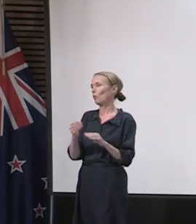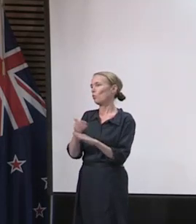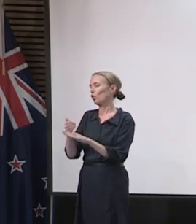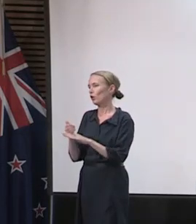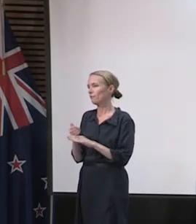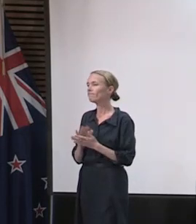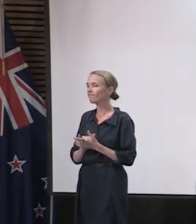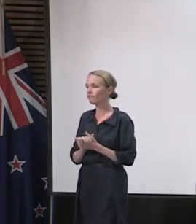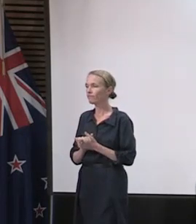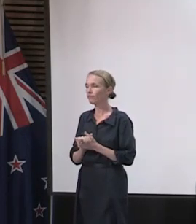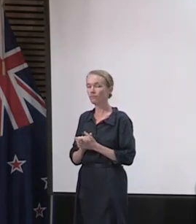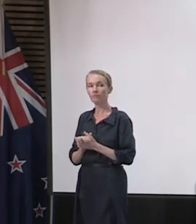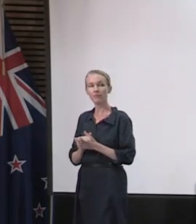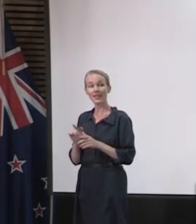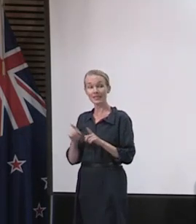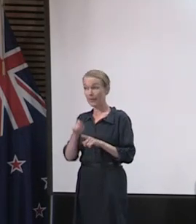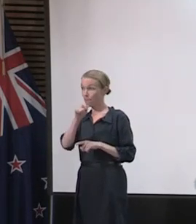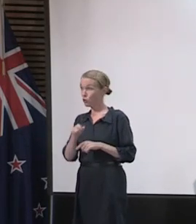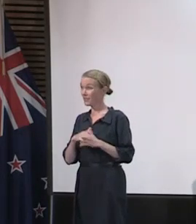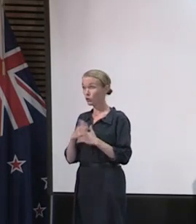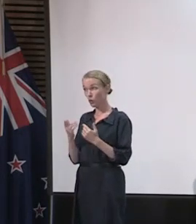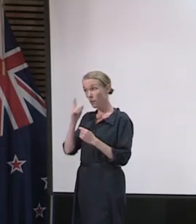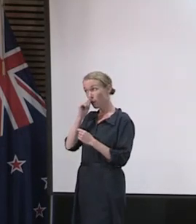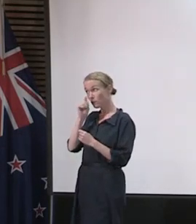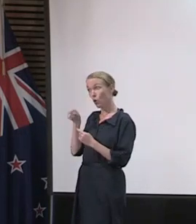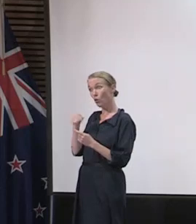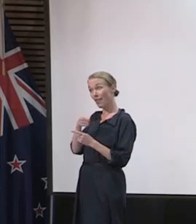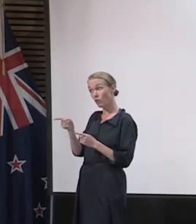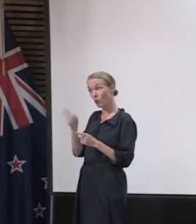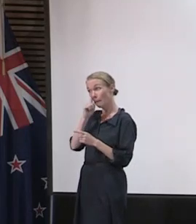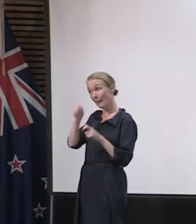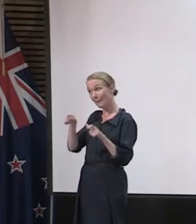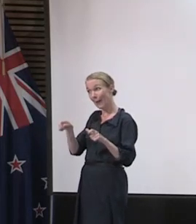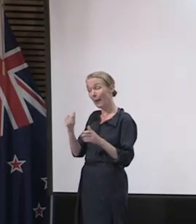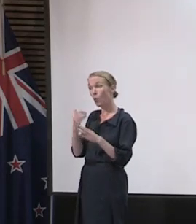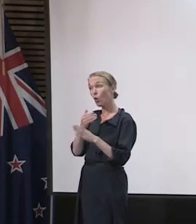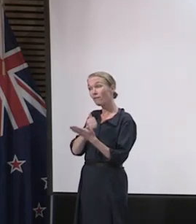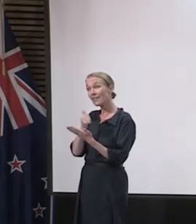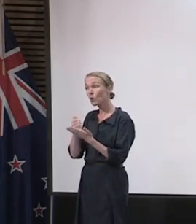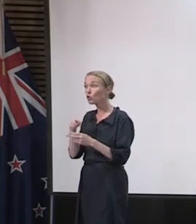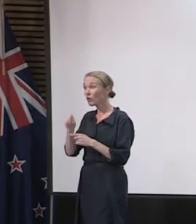available for too much longer. Are you saying that there might be some sort of benefit to...